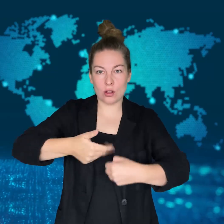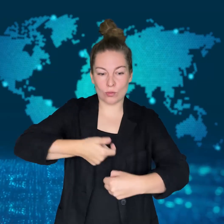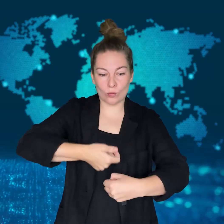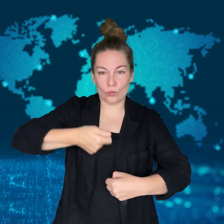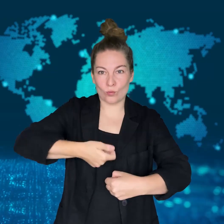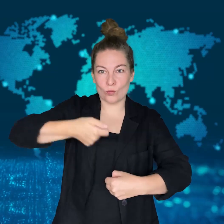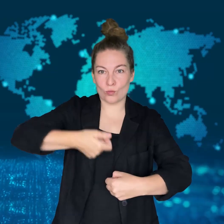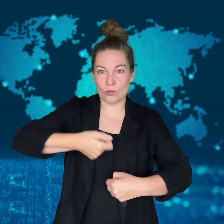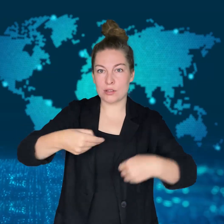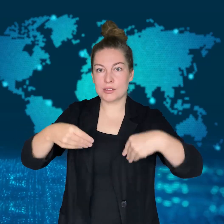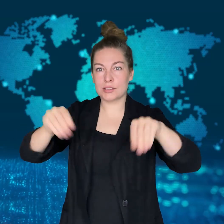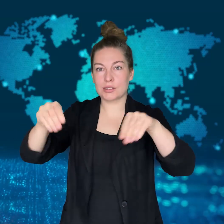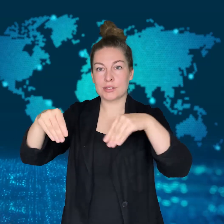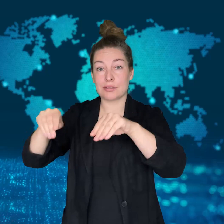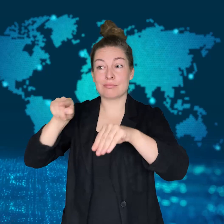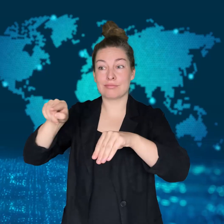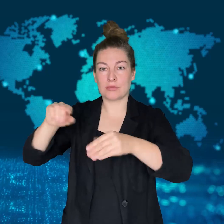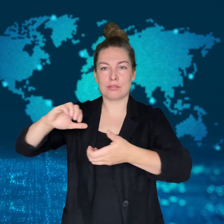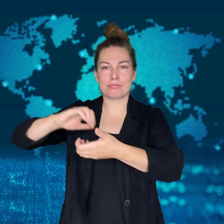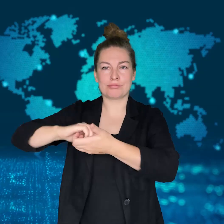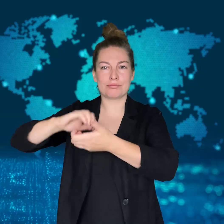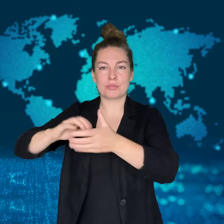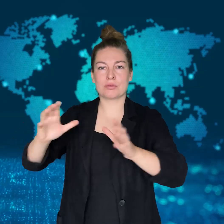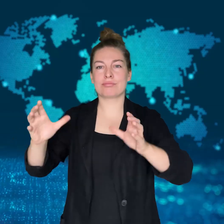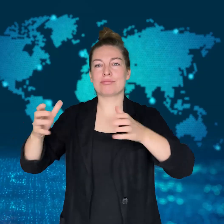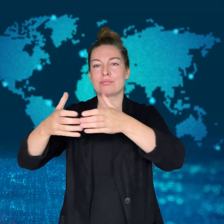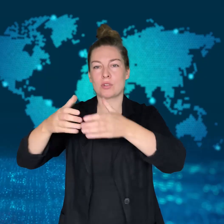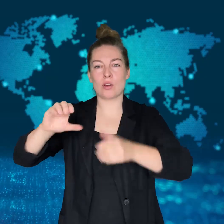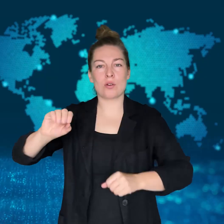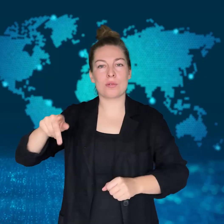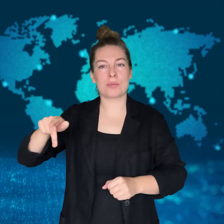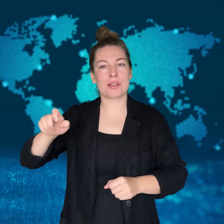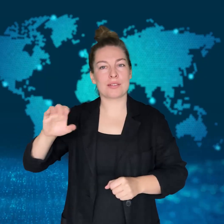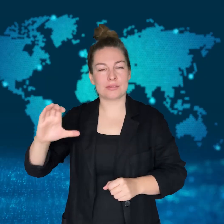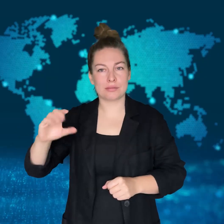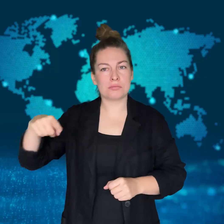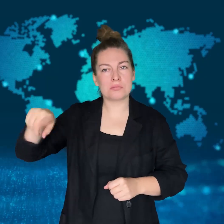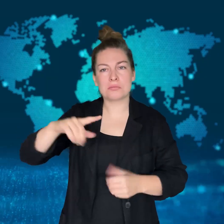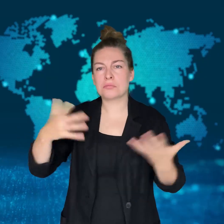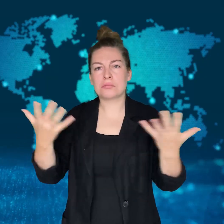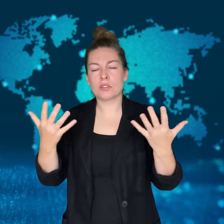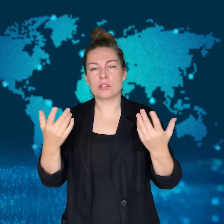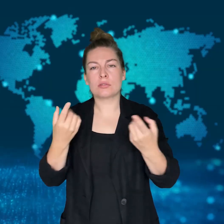The group decides on the price of crude oil on the global market.